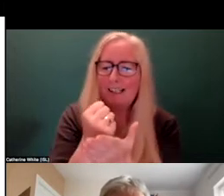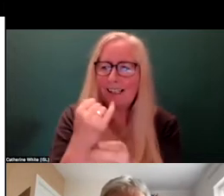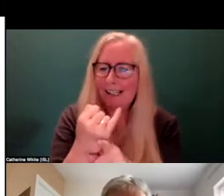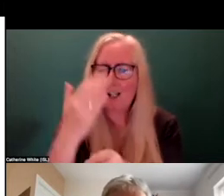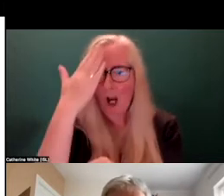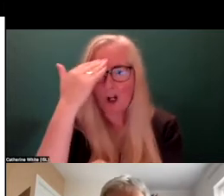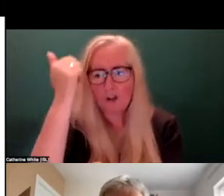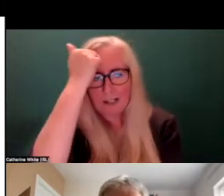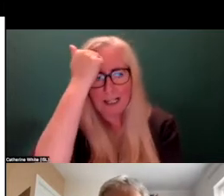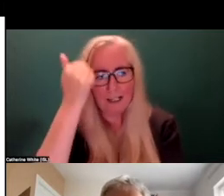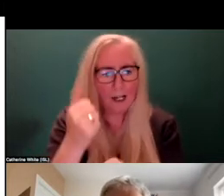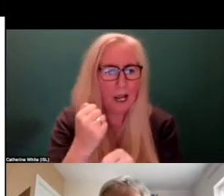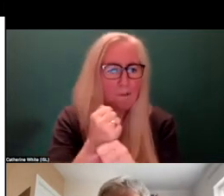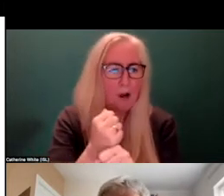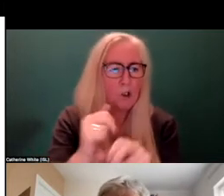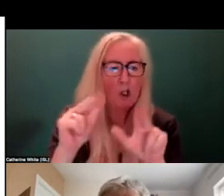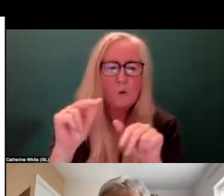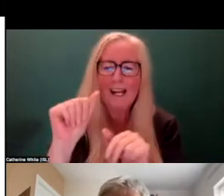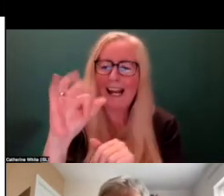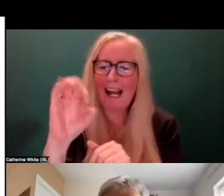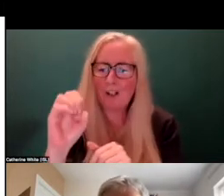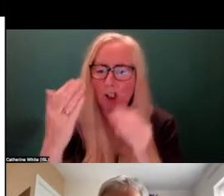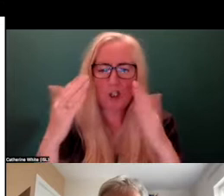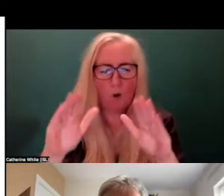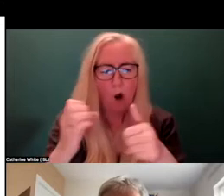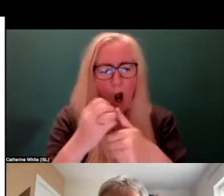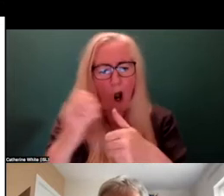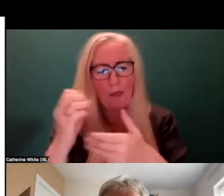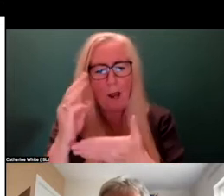done in Australia on new architects for new ageing, highlighted some other